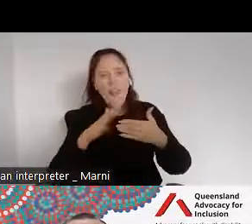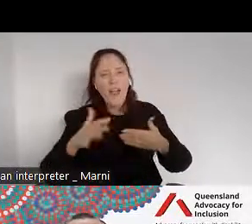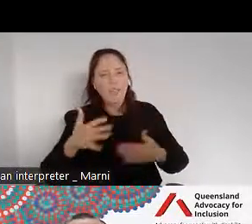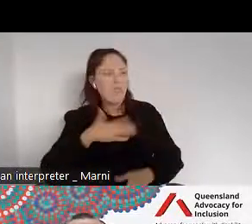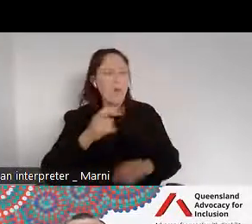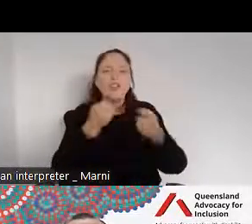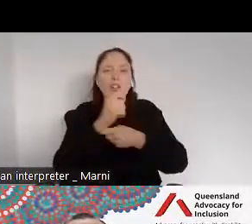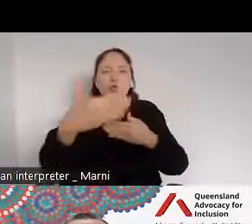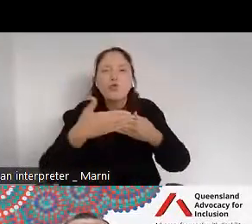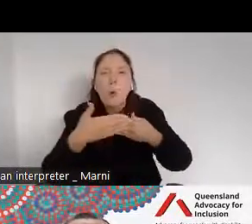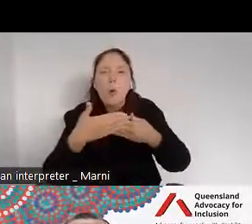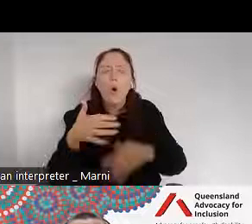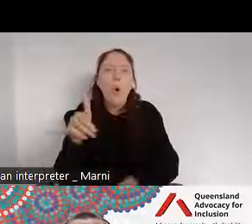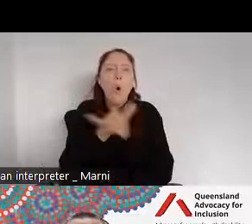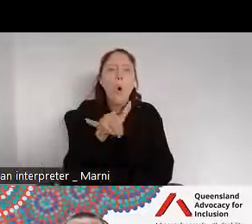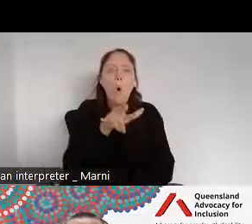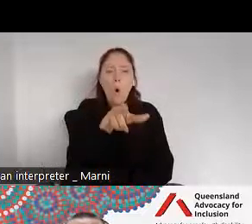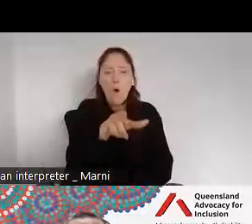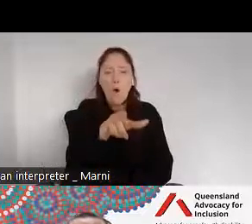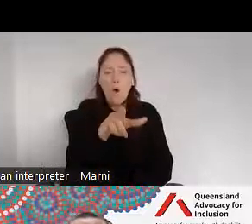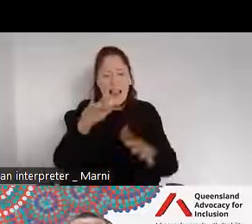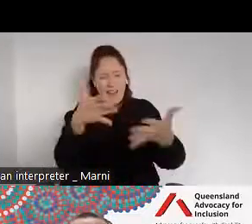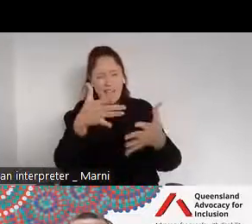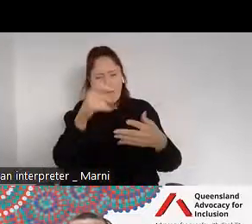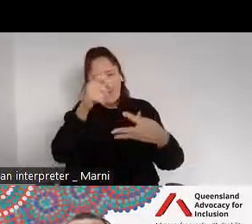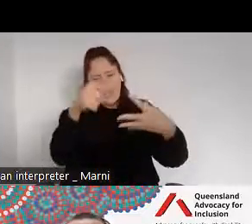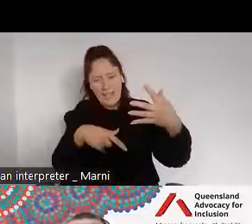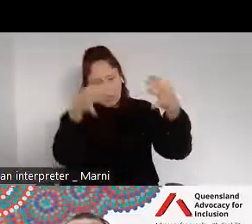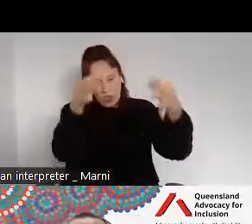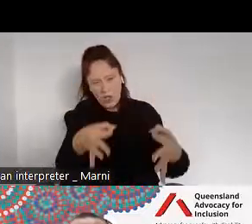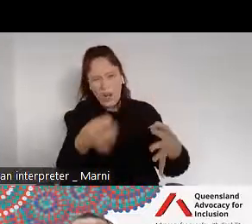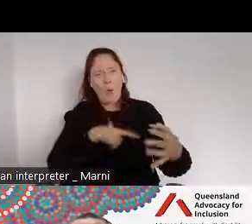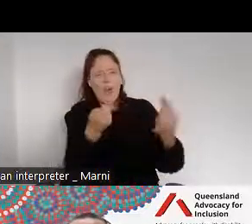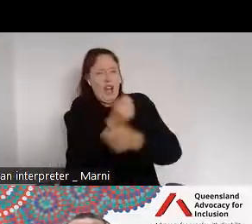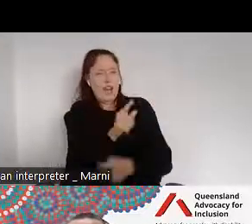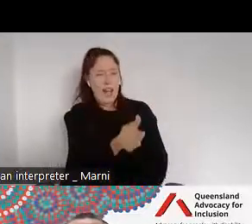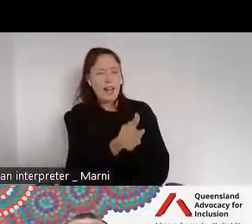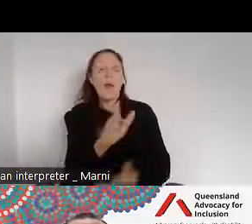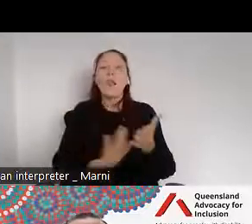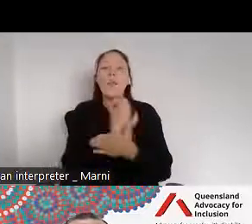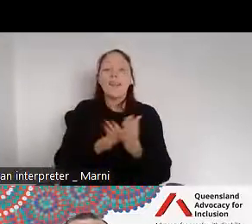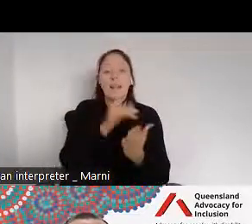what decisions the person is appointed for, they might wish to consider applying using the form 10,